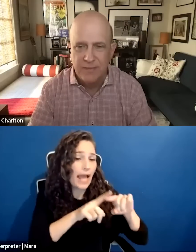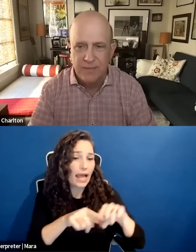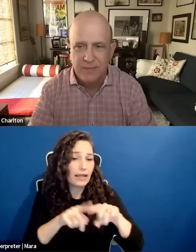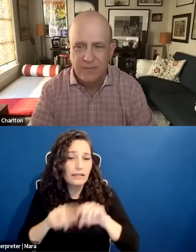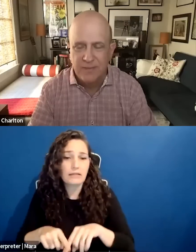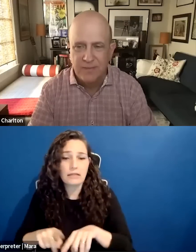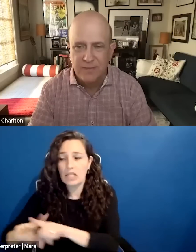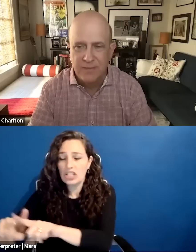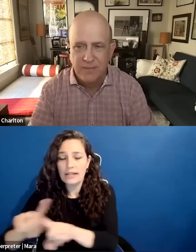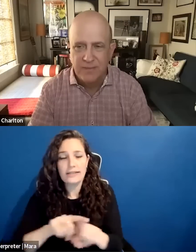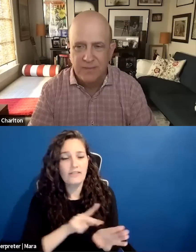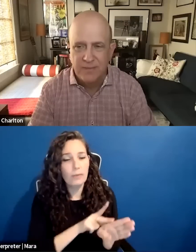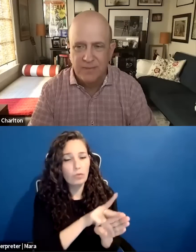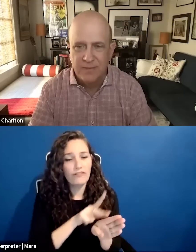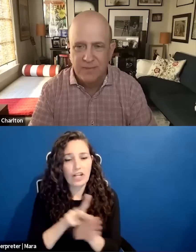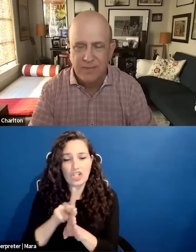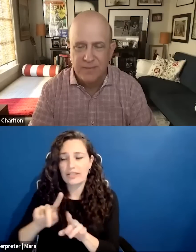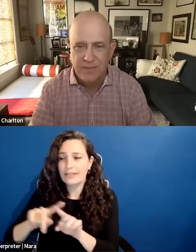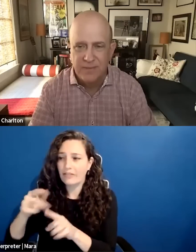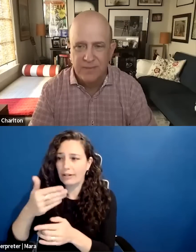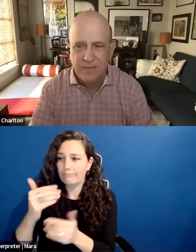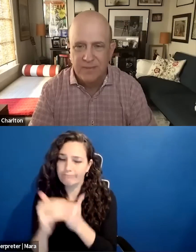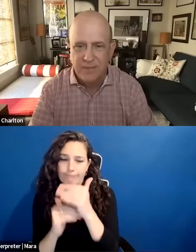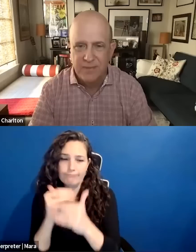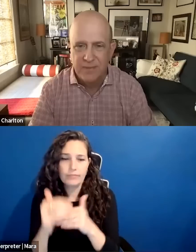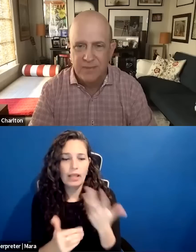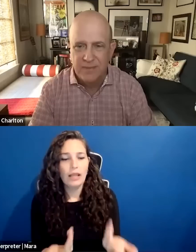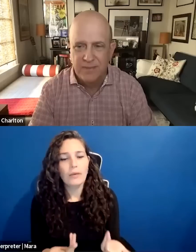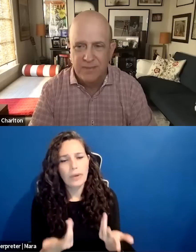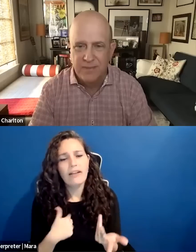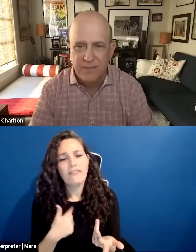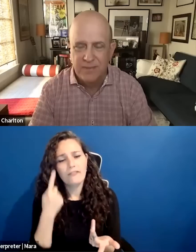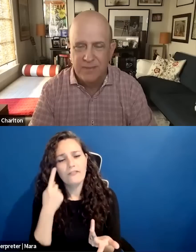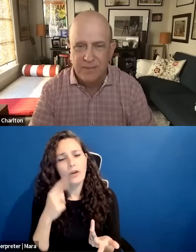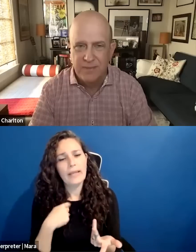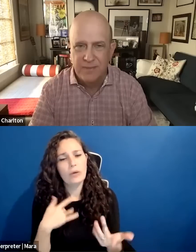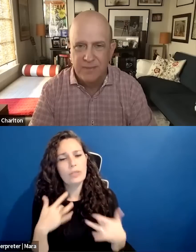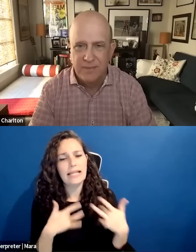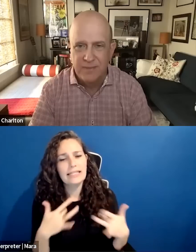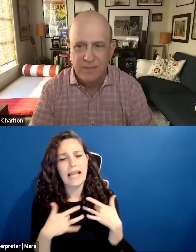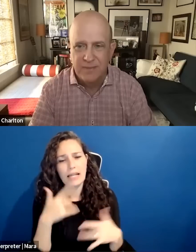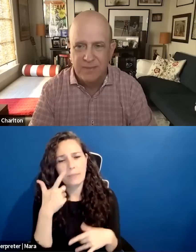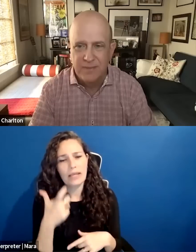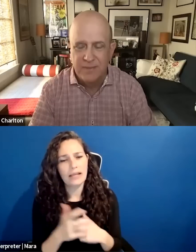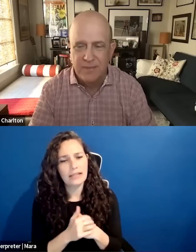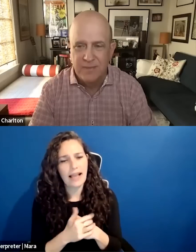or other pieces, but to me that was really exciting 'cause it felt more in tune with myself as an artist.